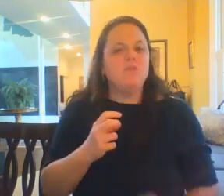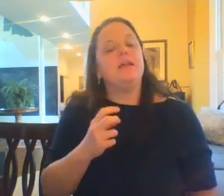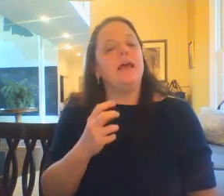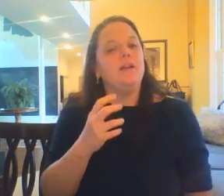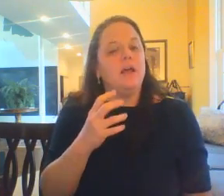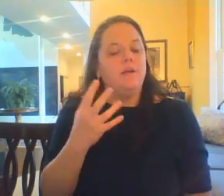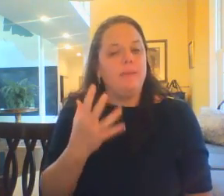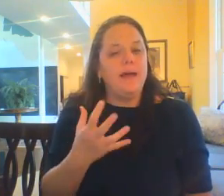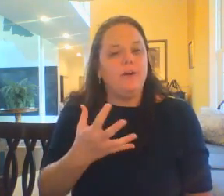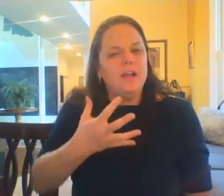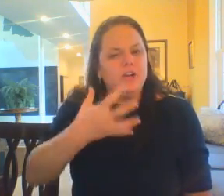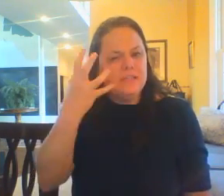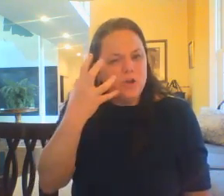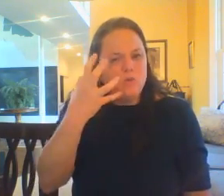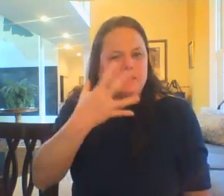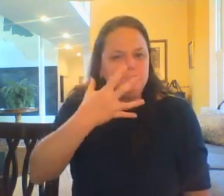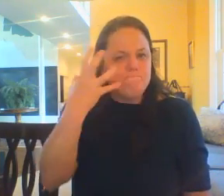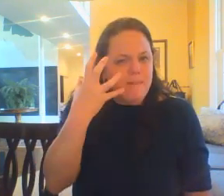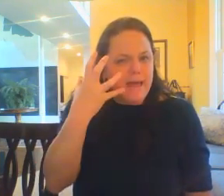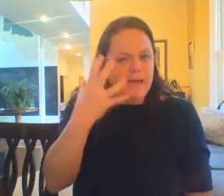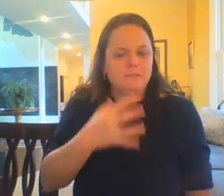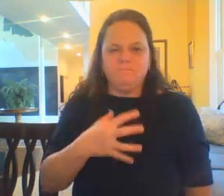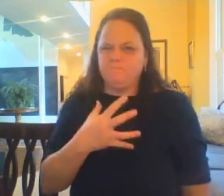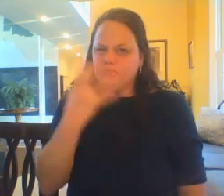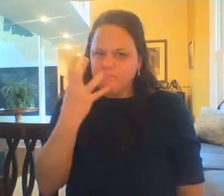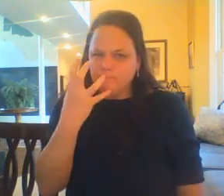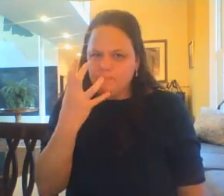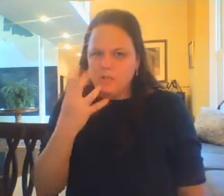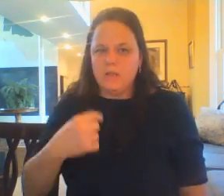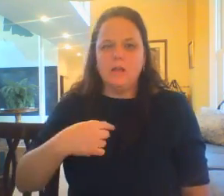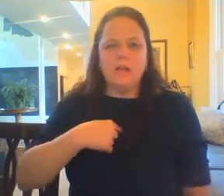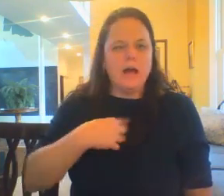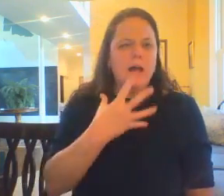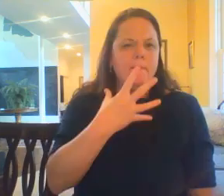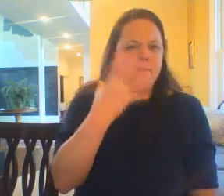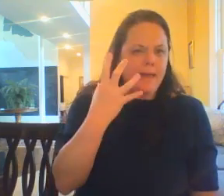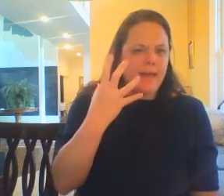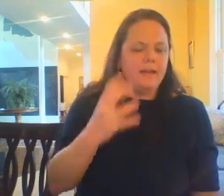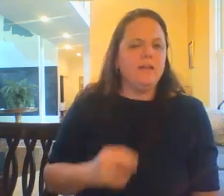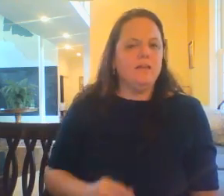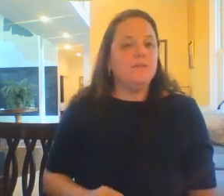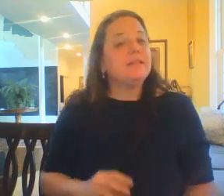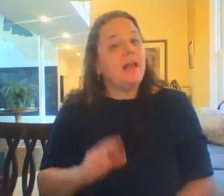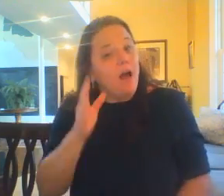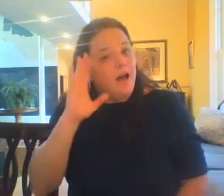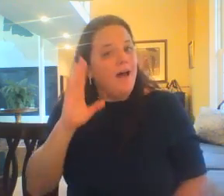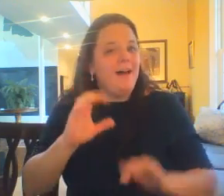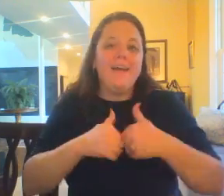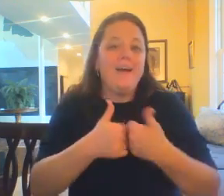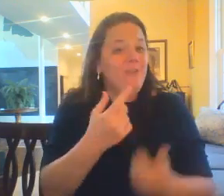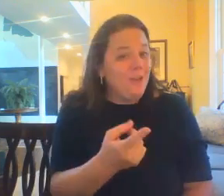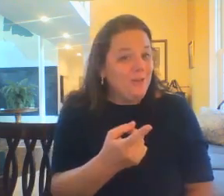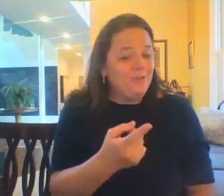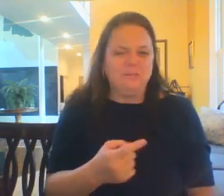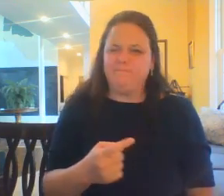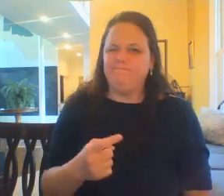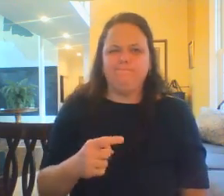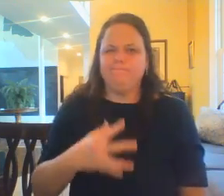you get angry so it mad I'm mad if I say